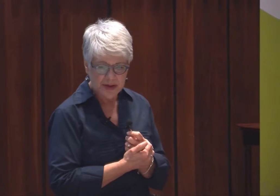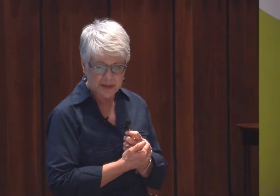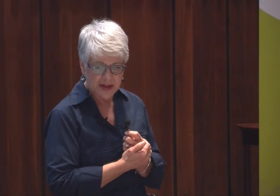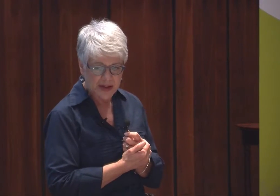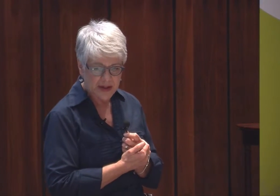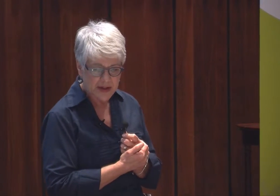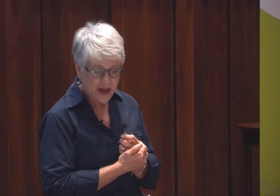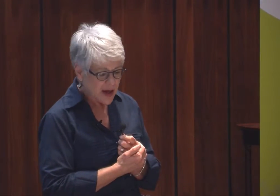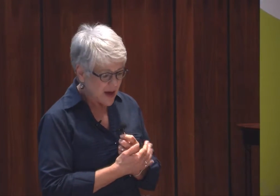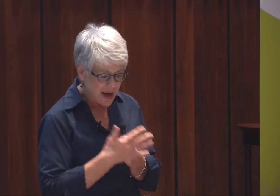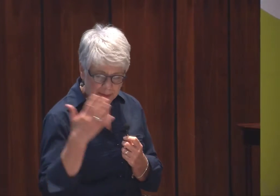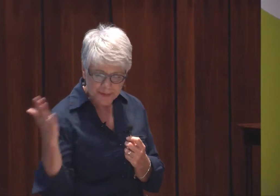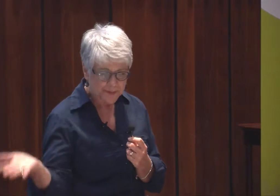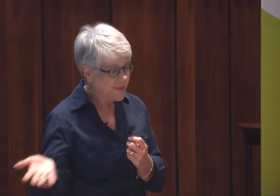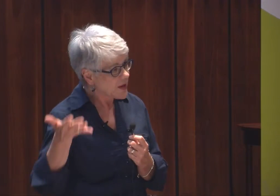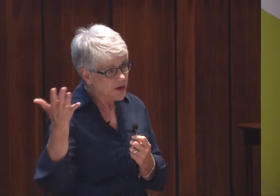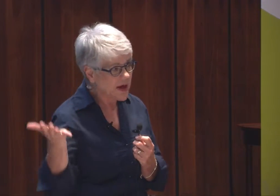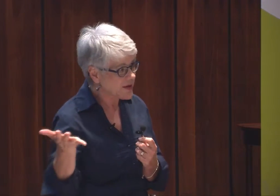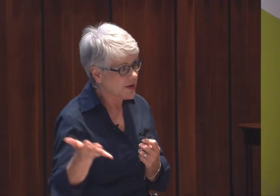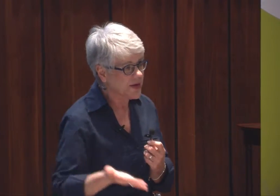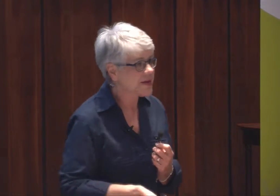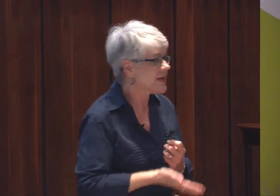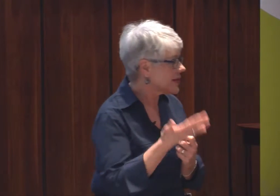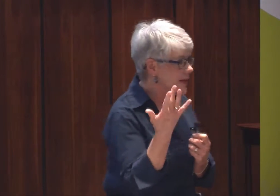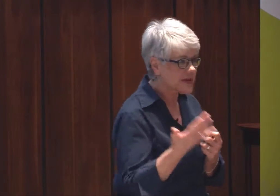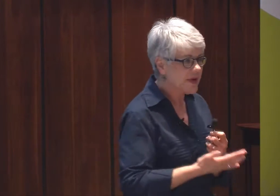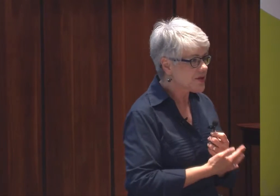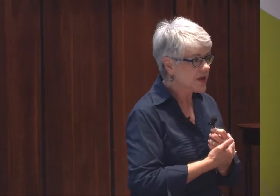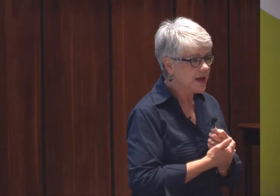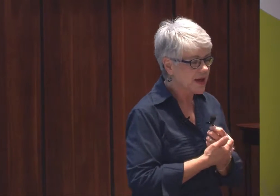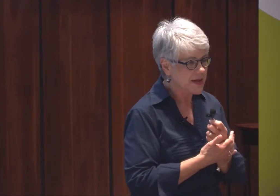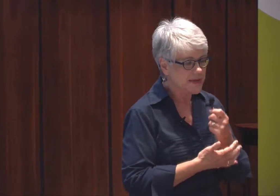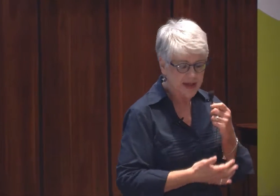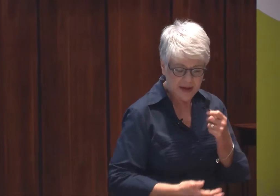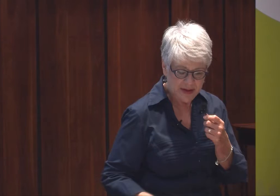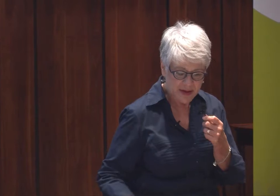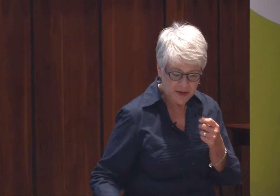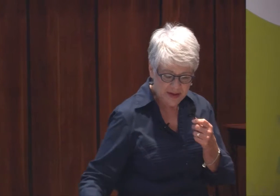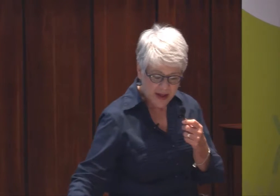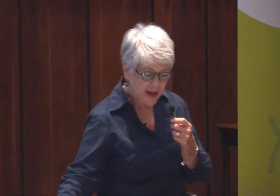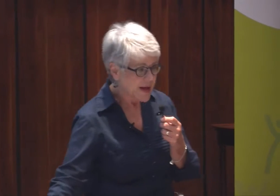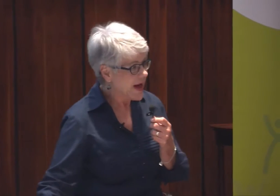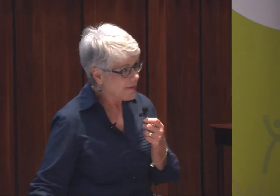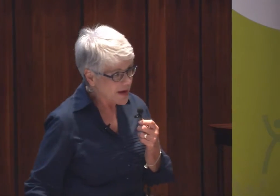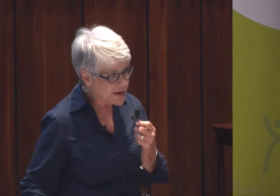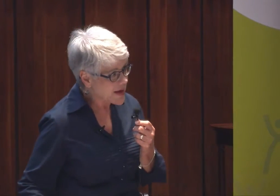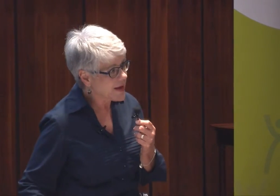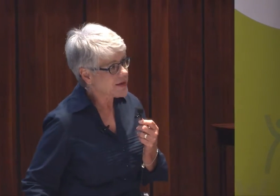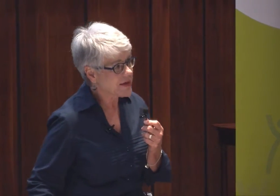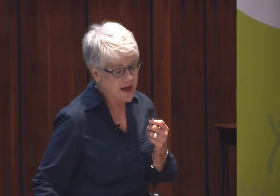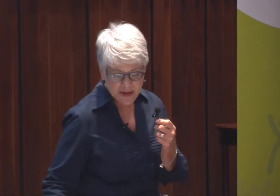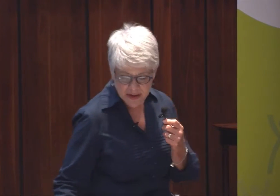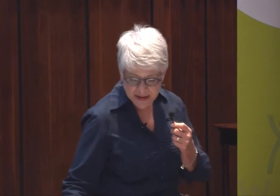disabilities, you guys know this. I see lots of head-shaking as I'm saying this, so it's not rocket science, and it's